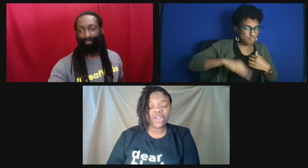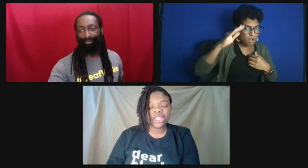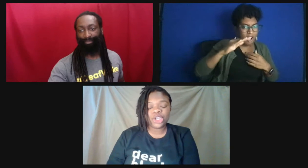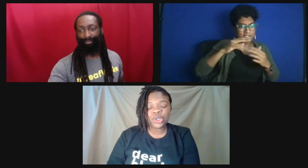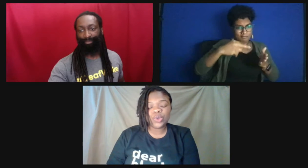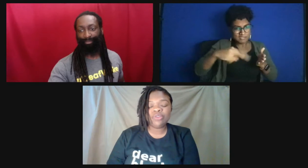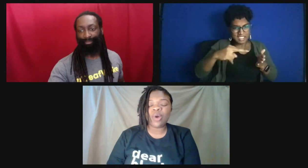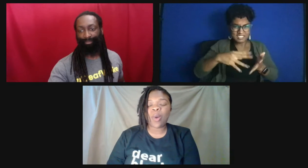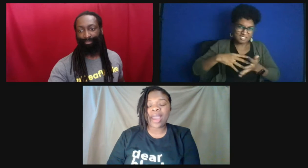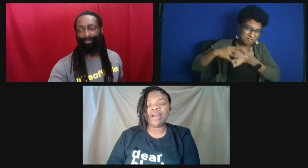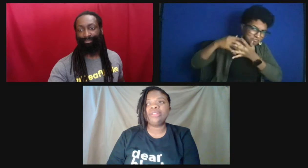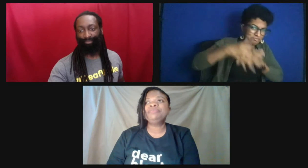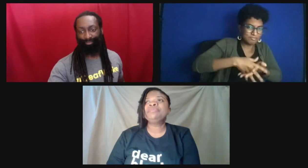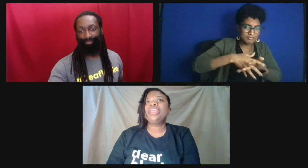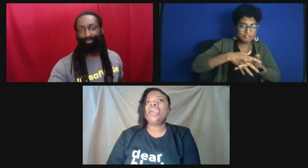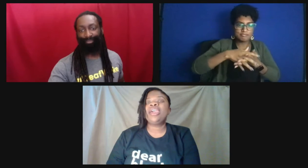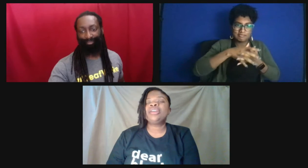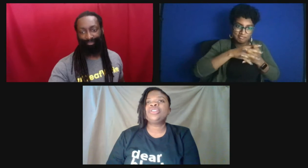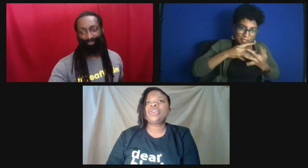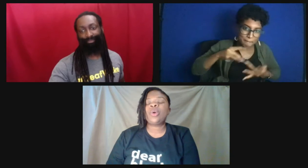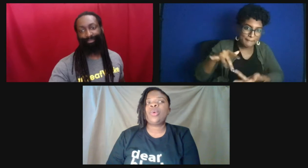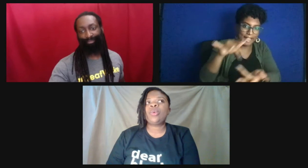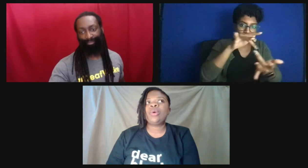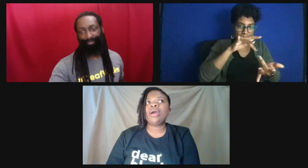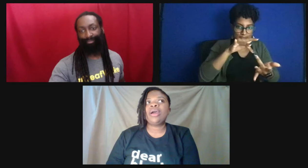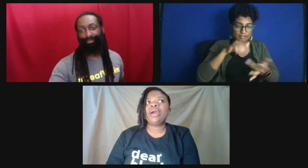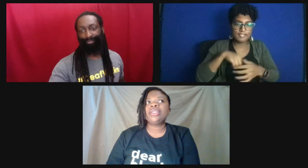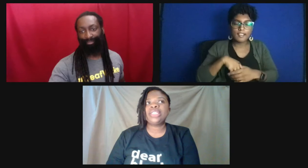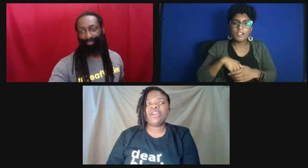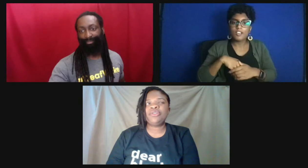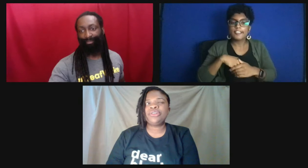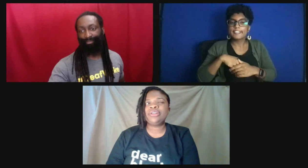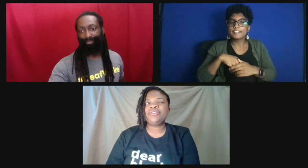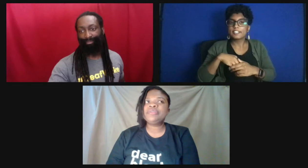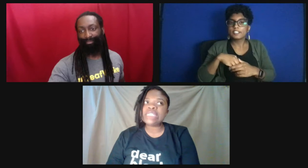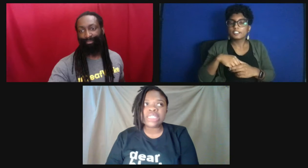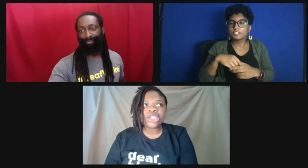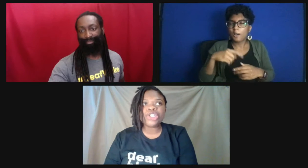that's all I knew for awhile and so I did that for 15 years.